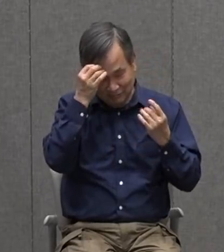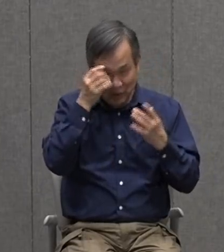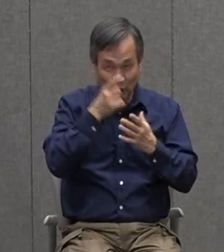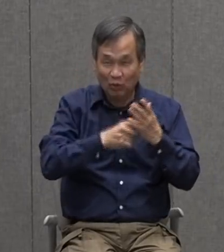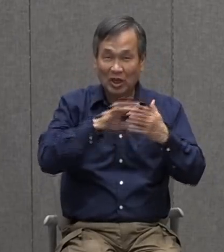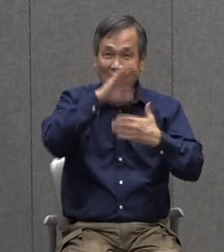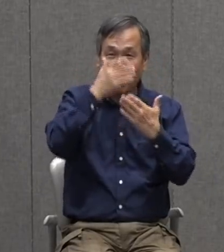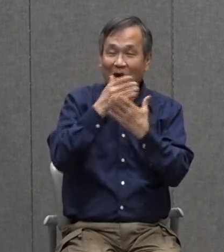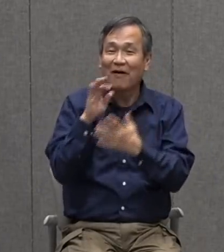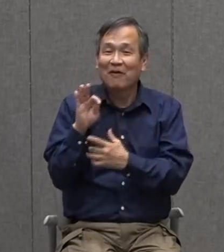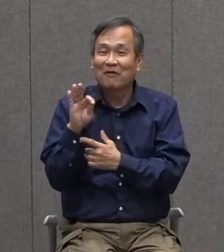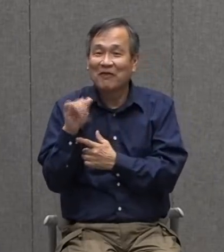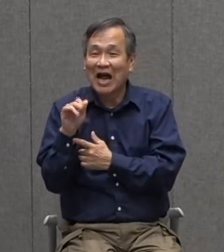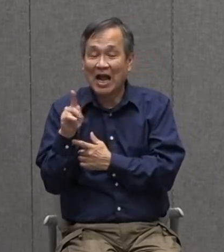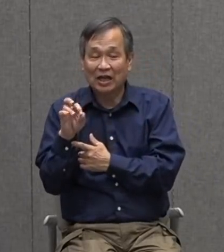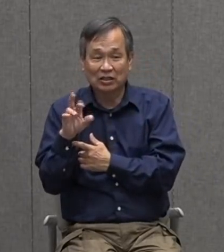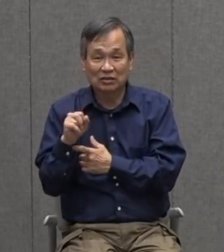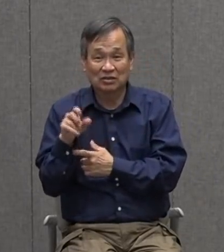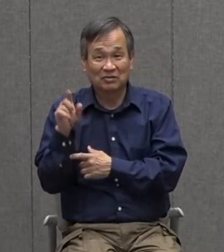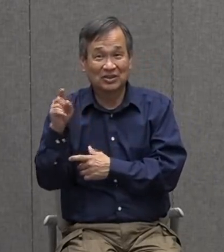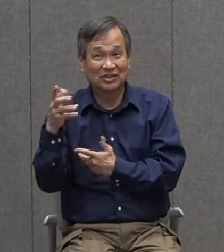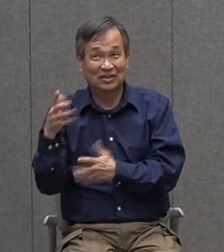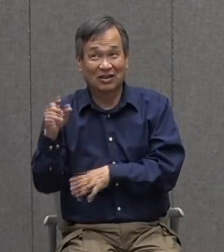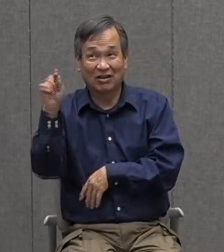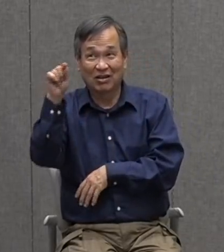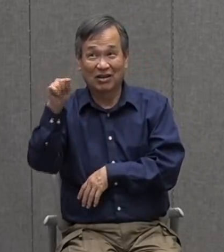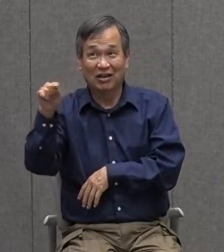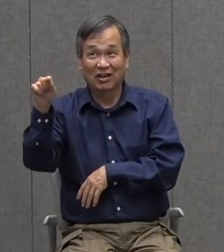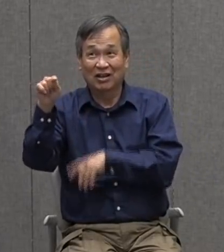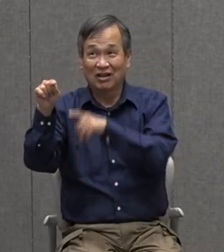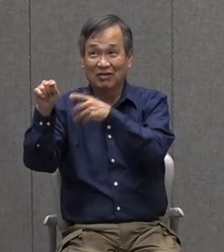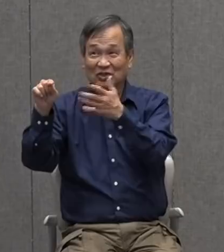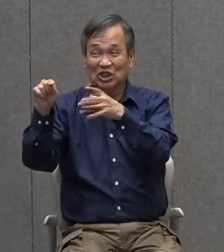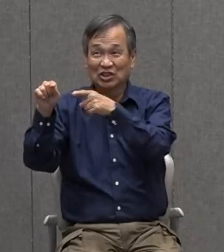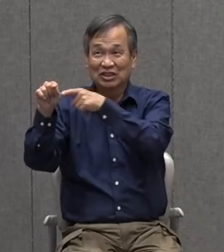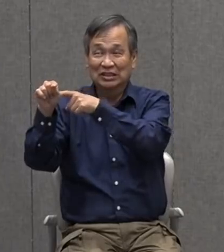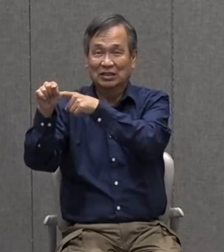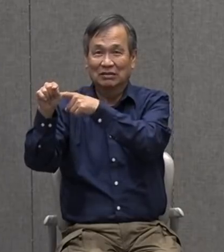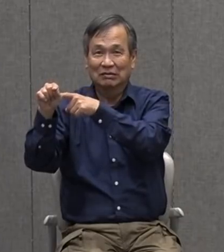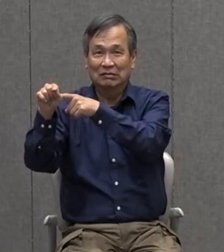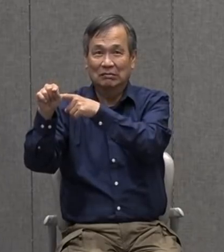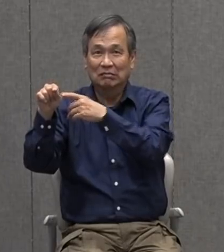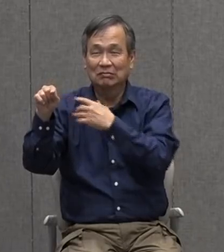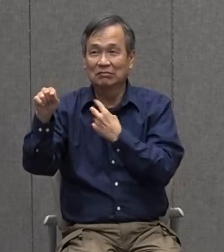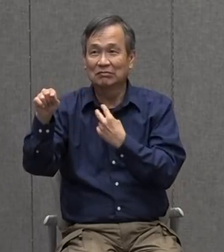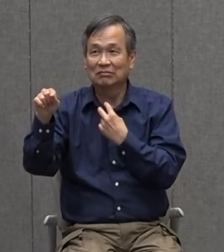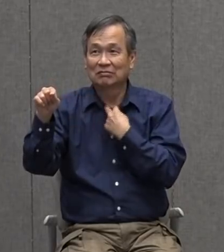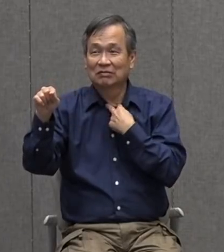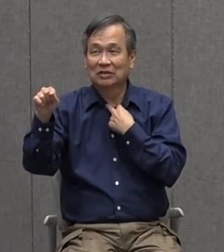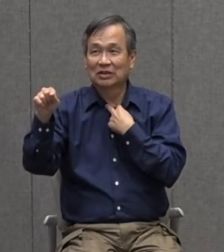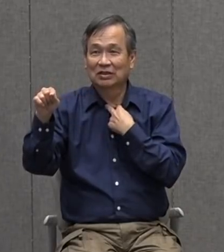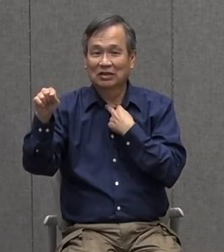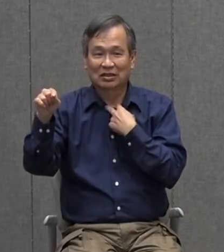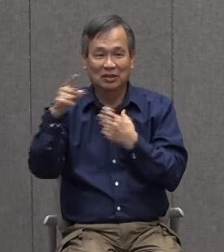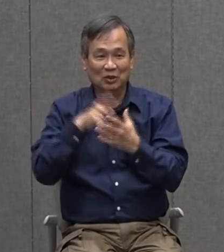But if she's already circled all of the factors, certain factors, I can only circle the ones that are left,